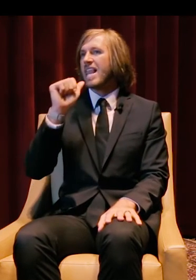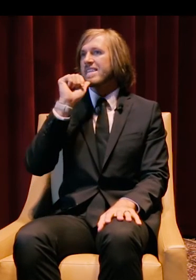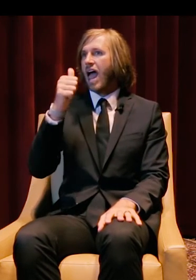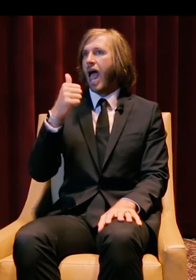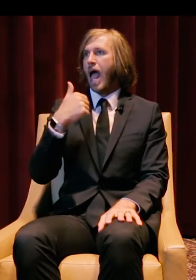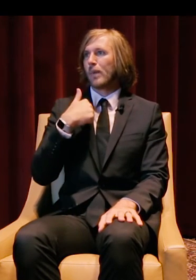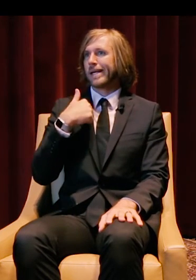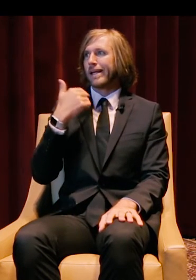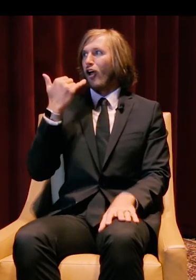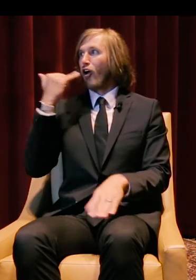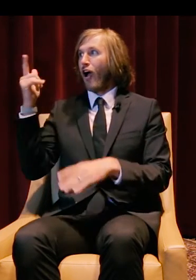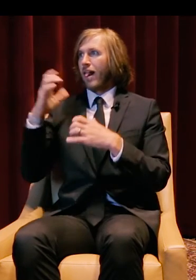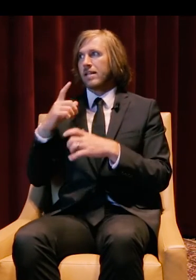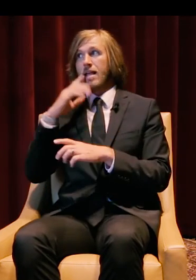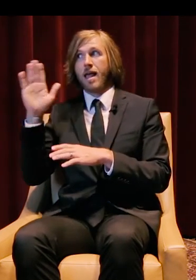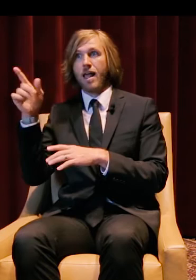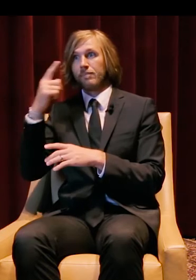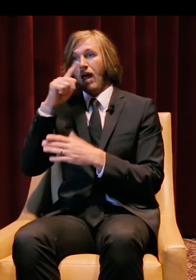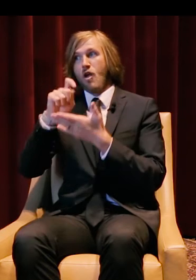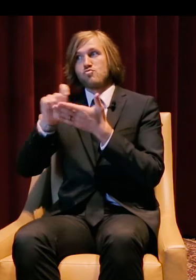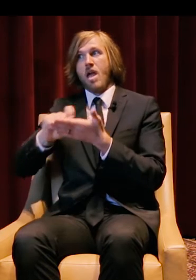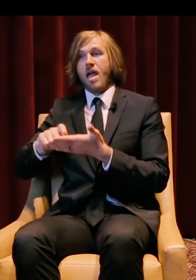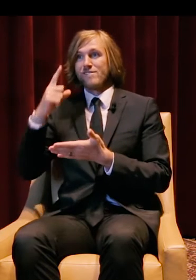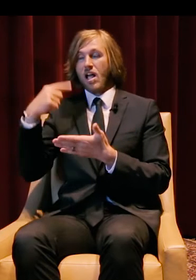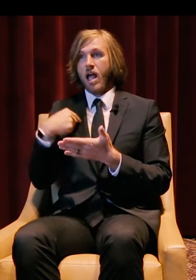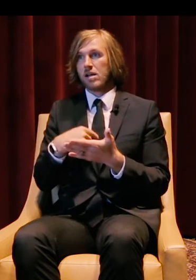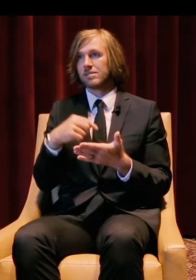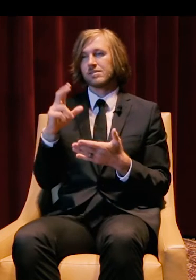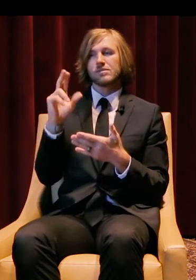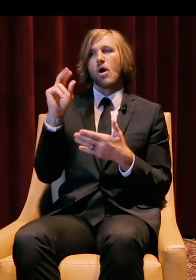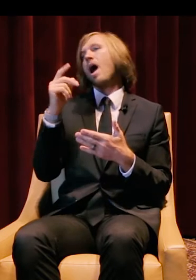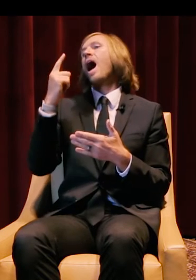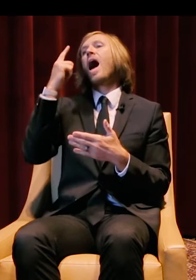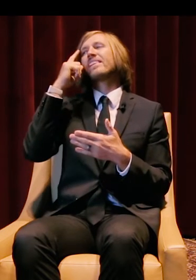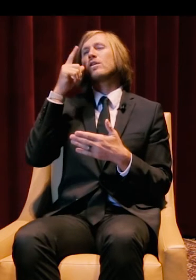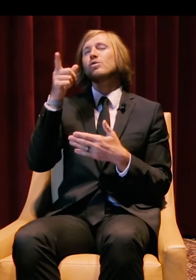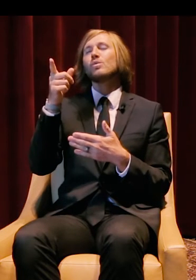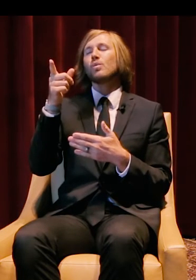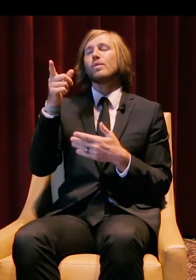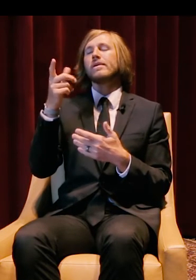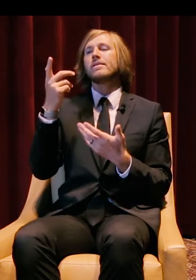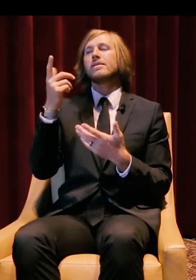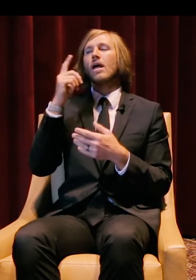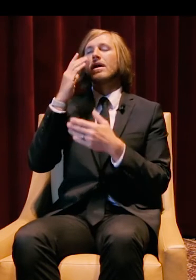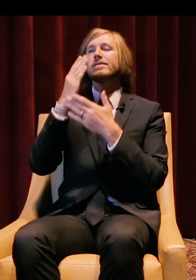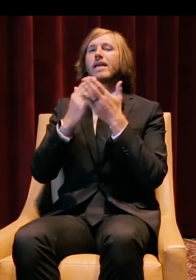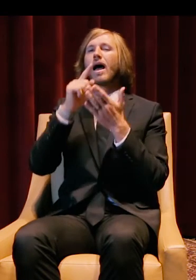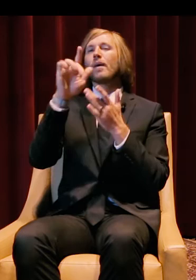called up a client and said, "Hey, listen. "Can you write a testimonial?" I think you see websites where somebody's,